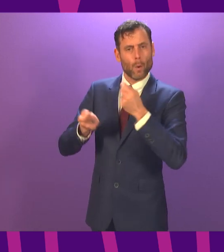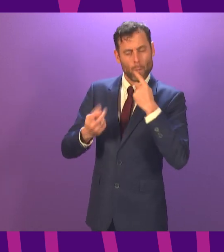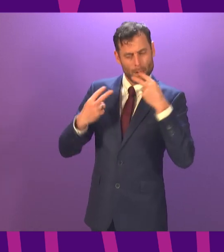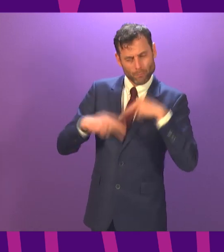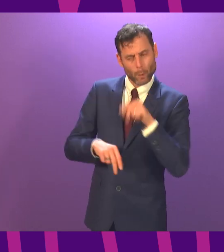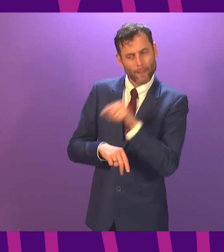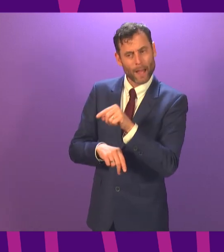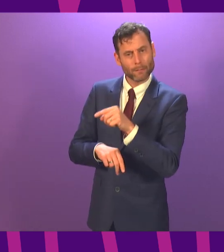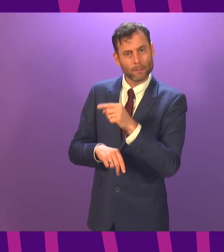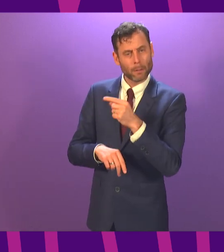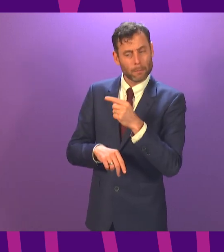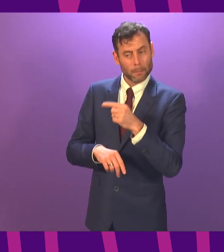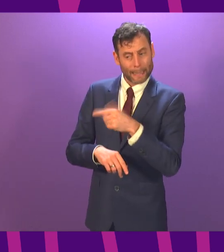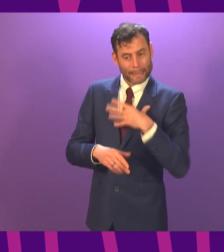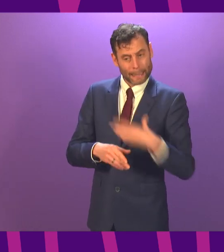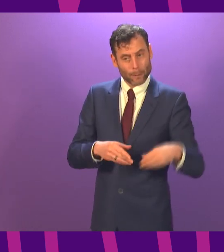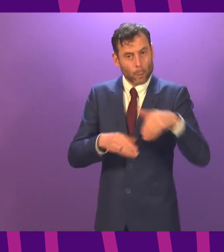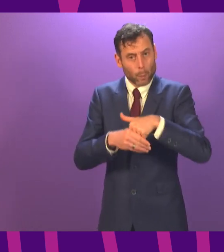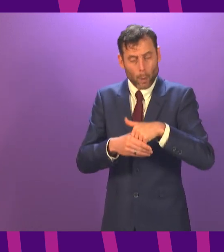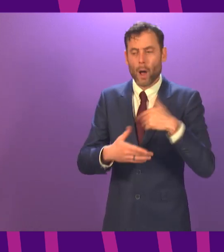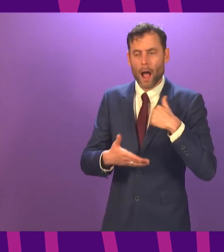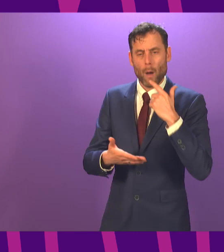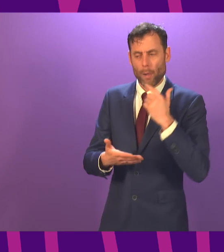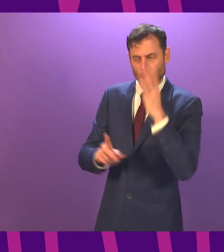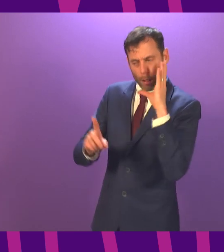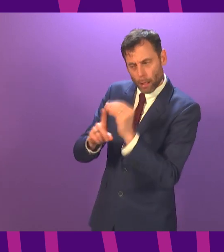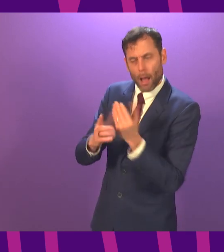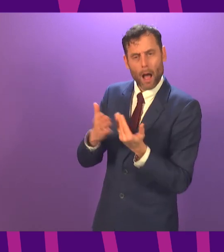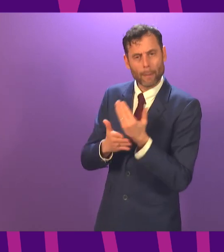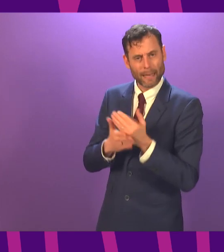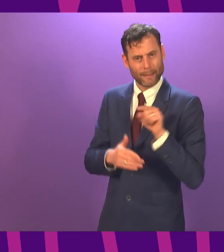that we will consider that and come back to Mark Griffin, and to the Parliament more generally, in due course.